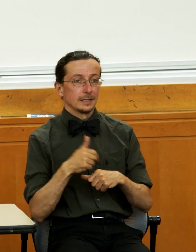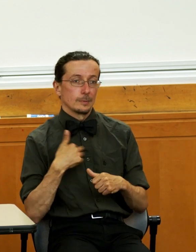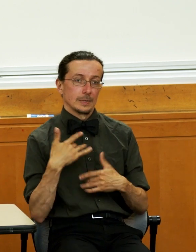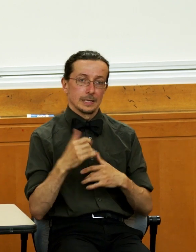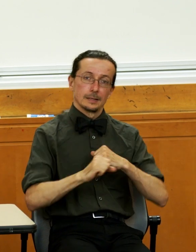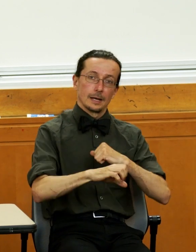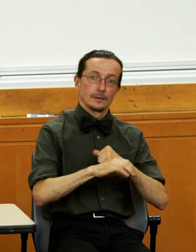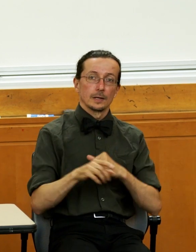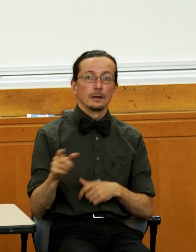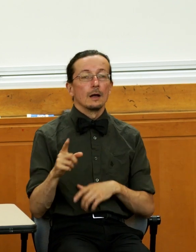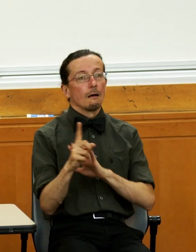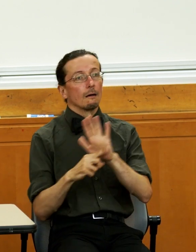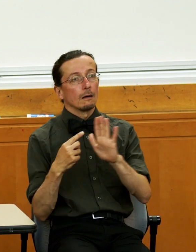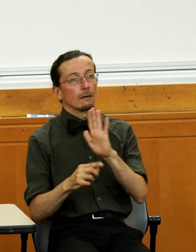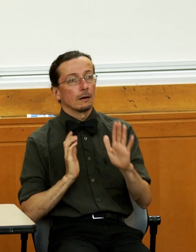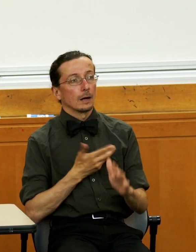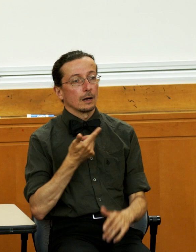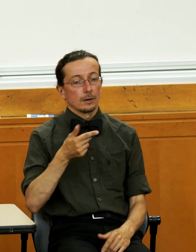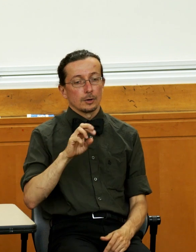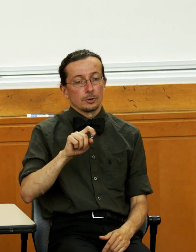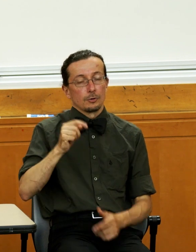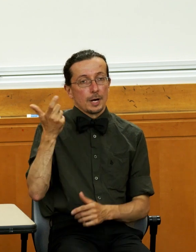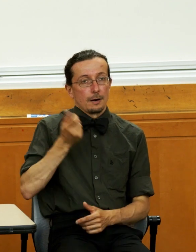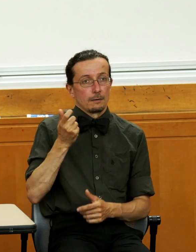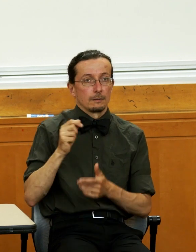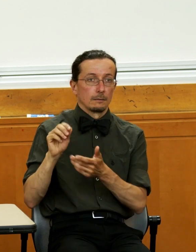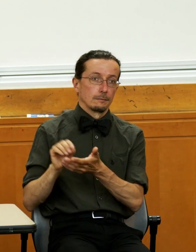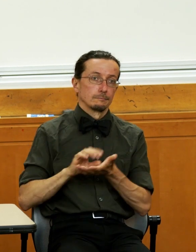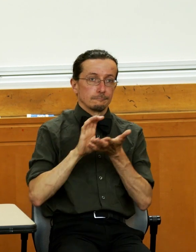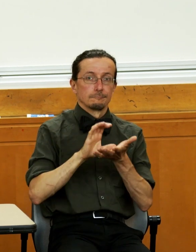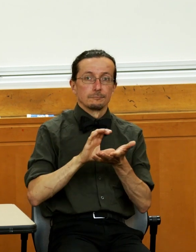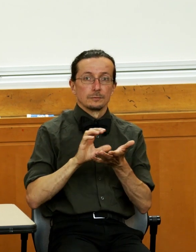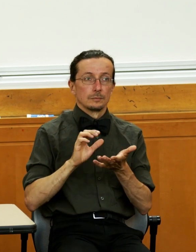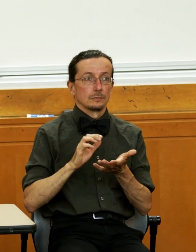They criticized the grant funding that my clinic received and characterized the event,